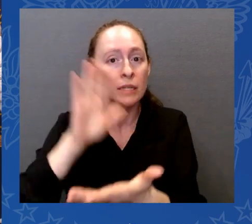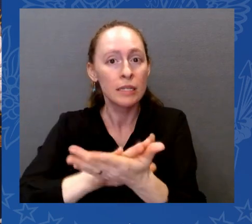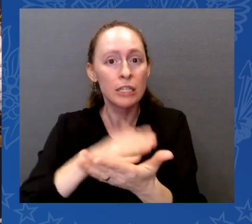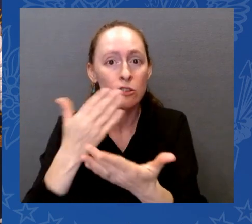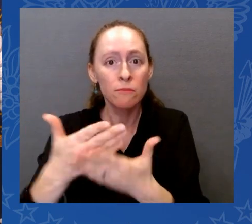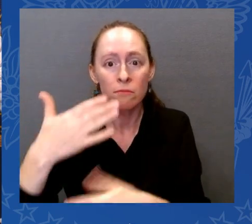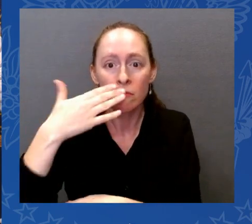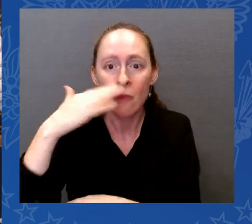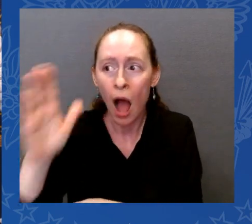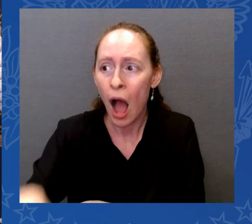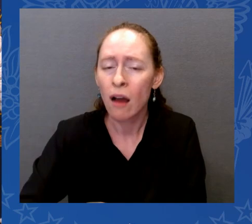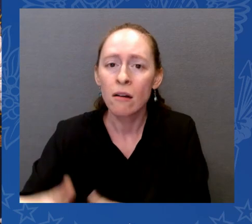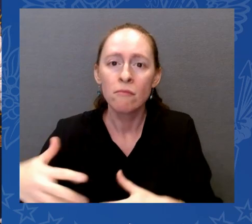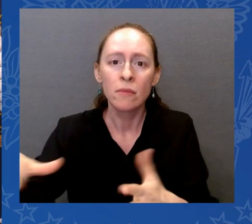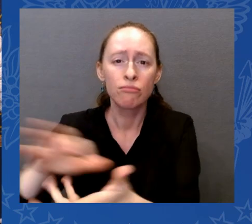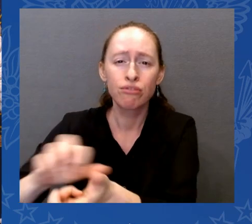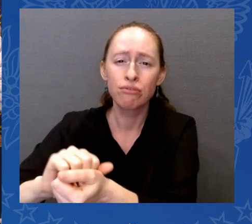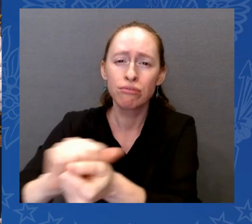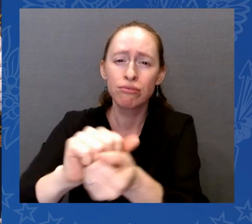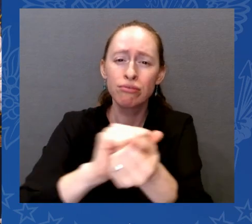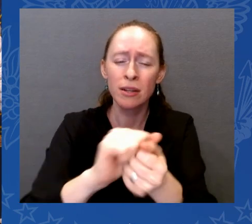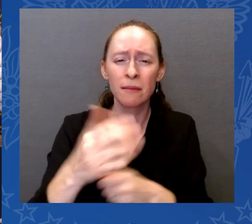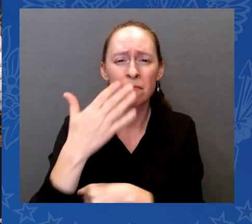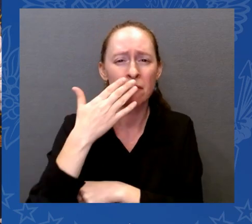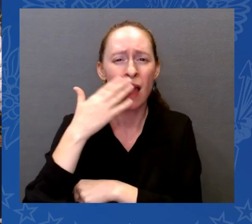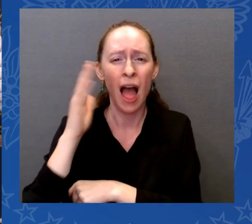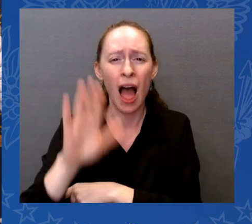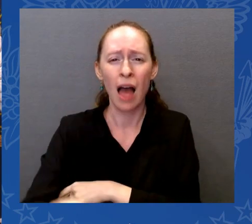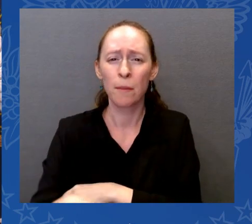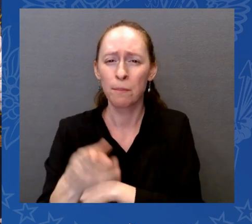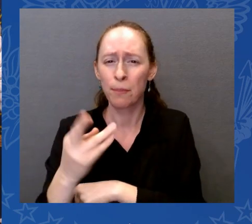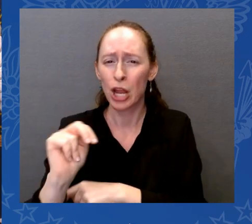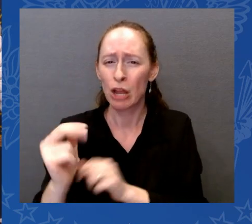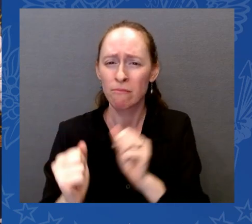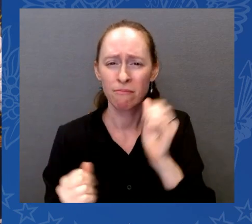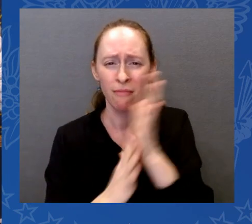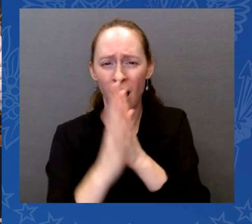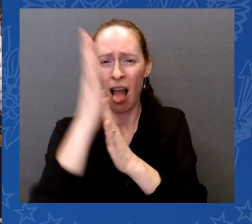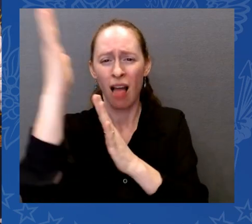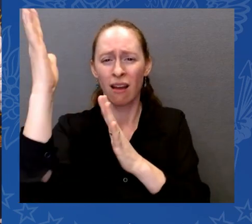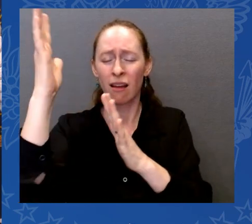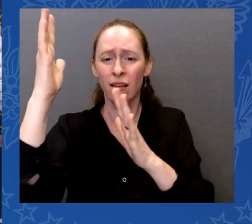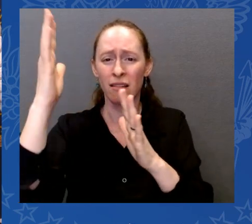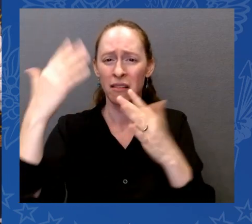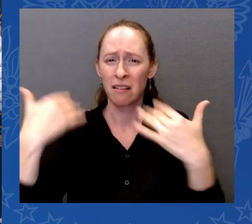burning between beams in the house, in addition to almost collapsed into the basement.